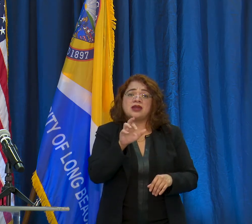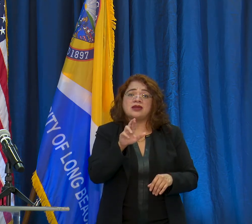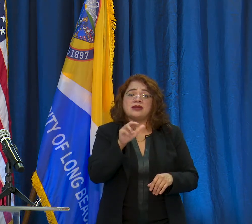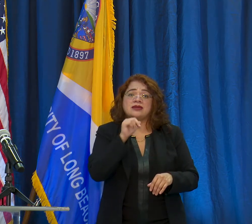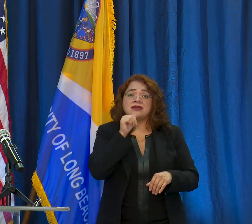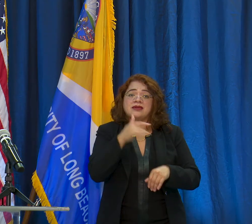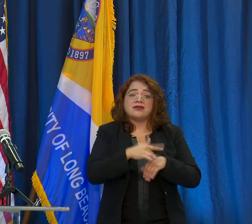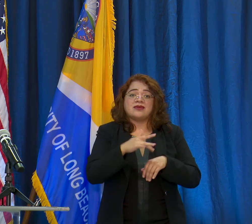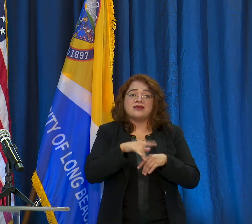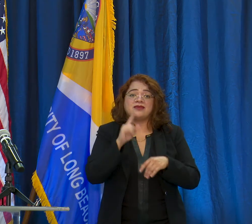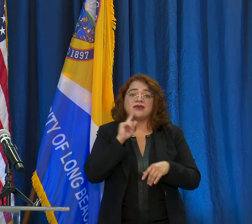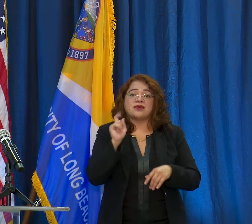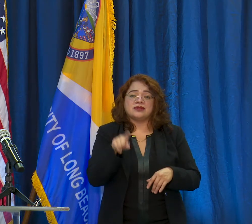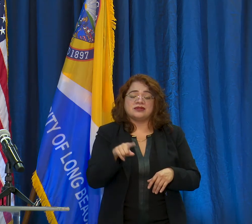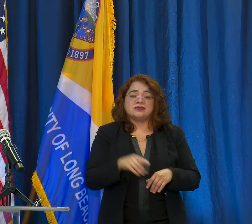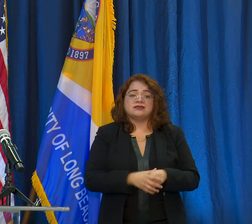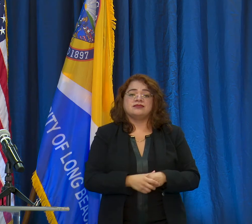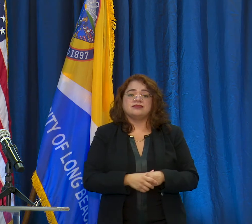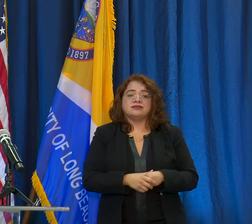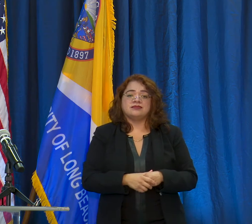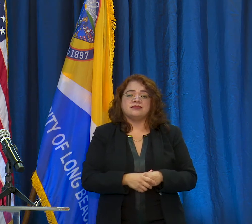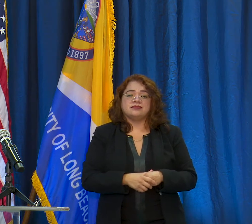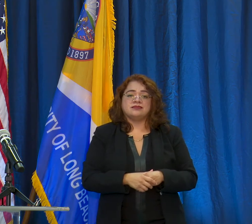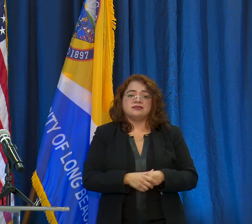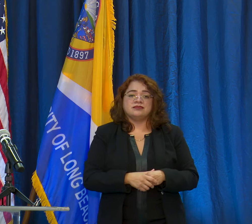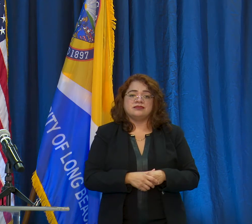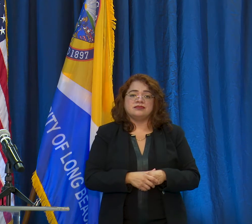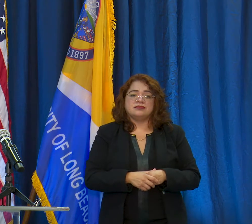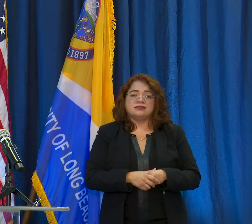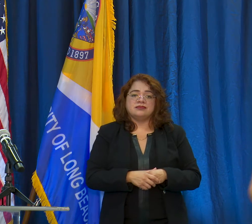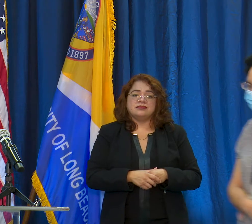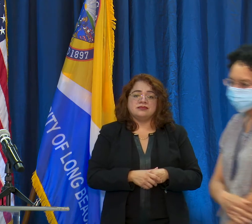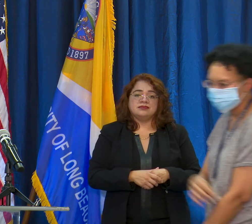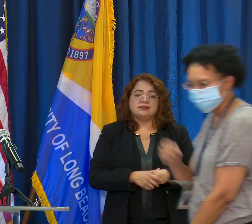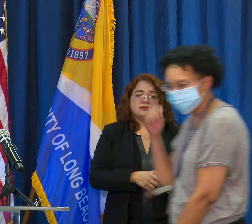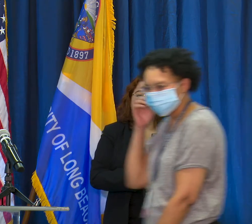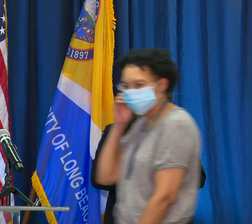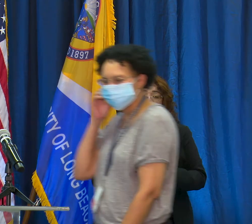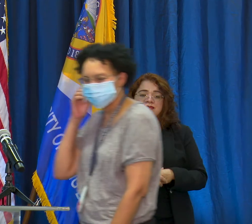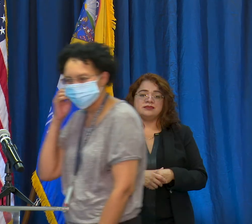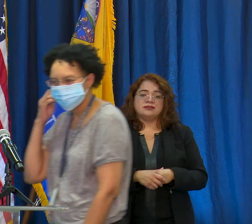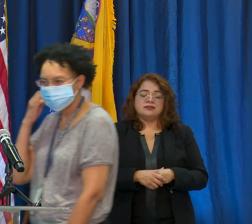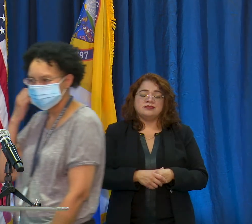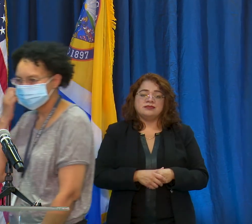That is correct. For Dr.Davis, we could tell that you were very